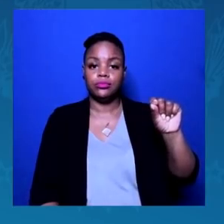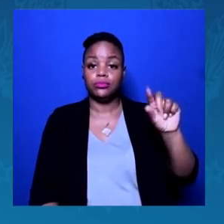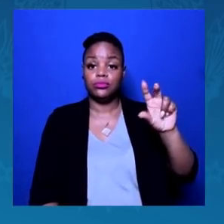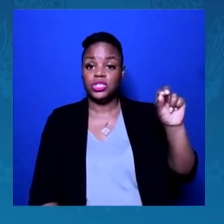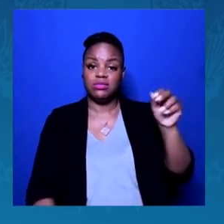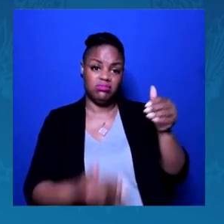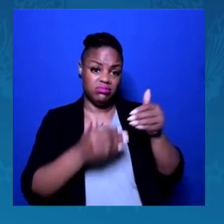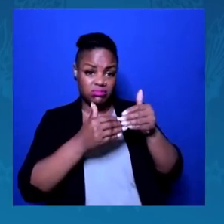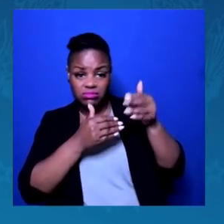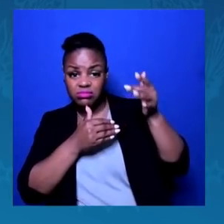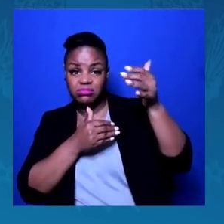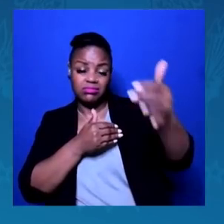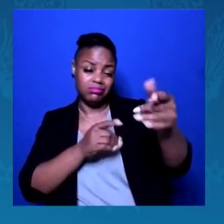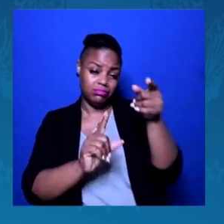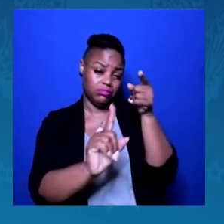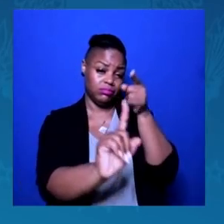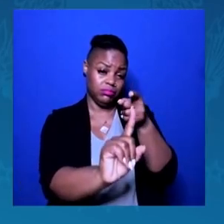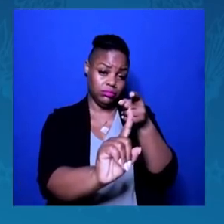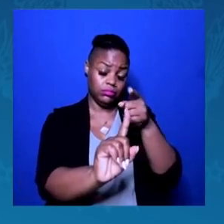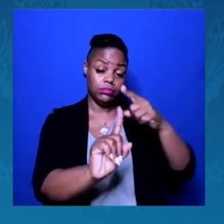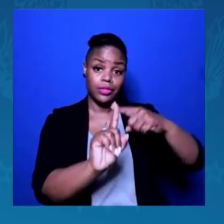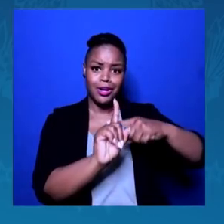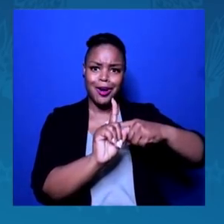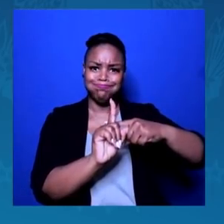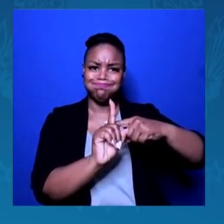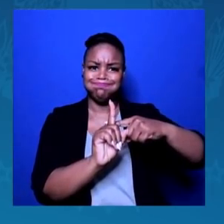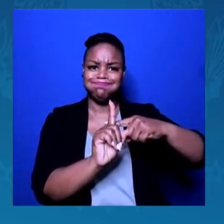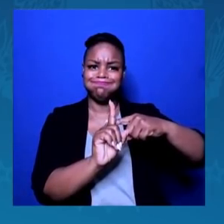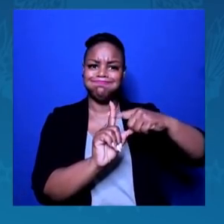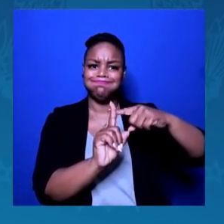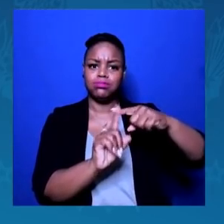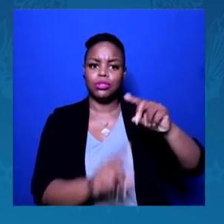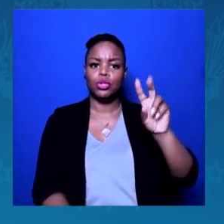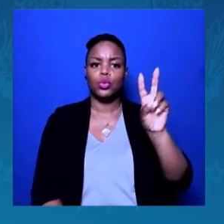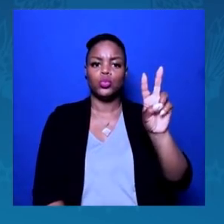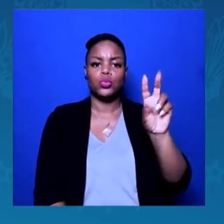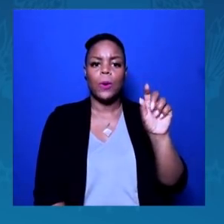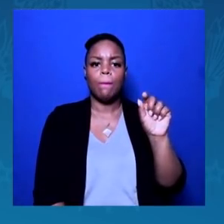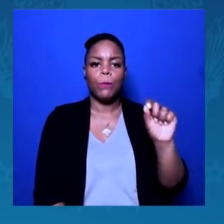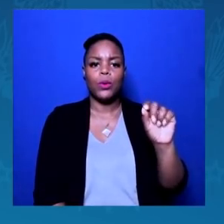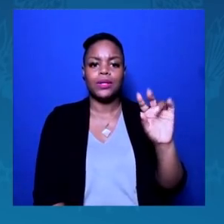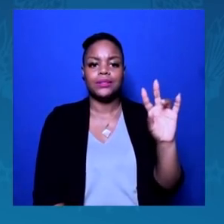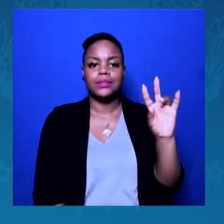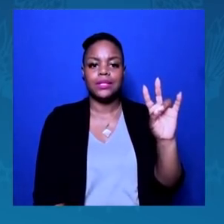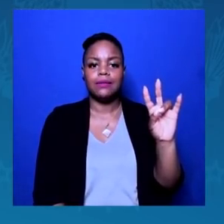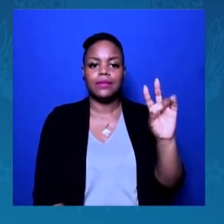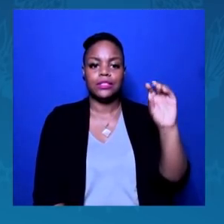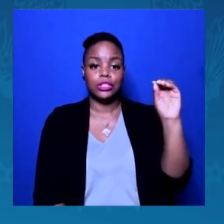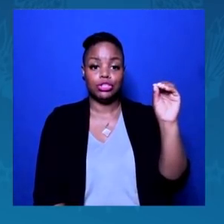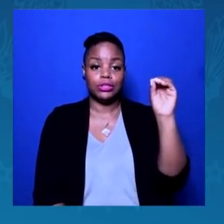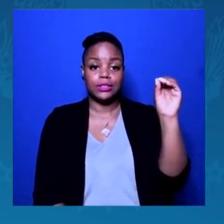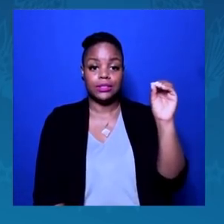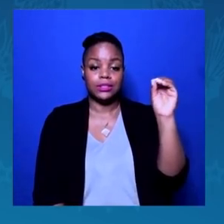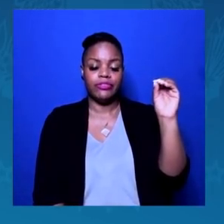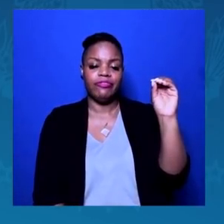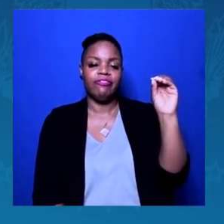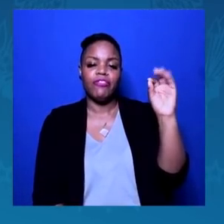and that the crisis then is urgent. And we are proud to stand with Vietnam and other partners and allies around the globe